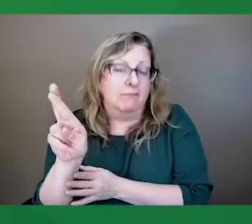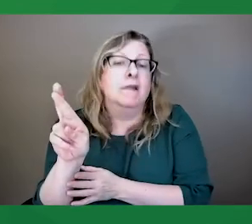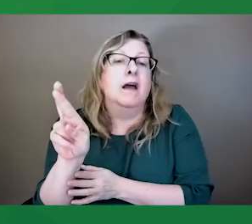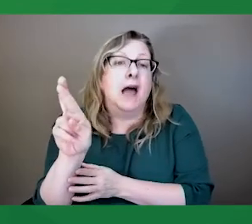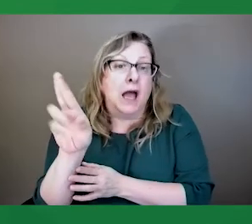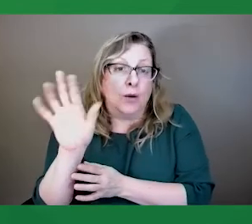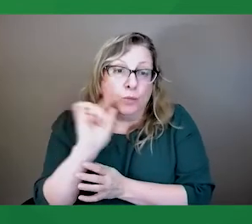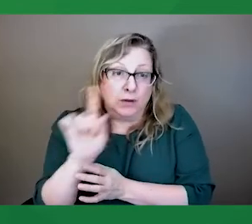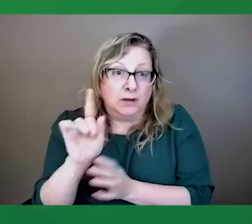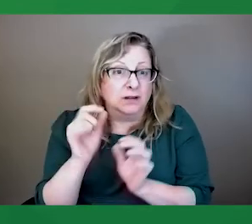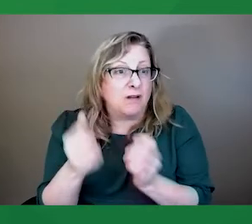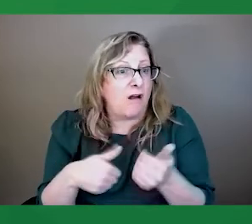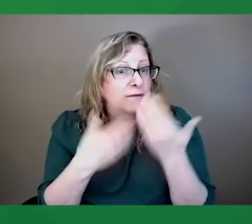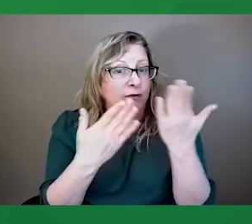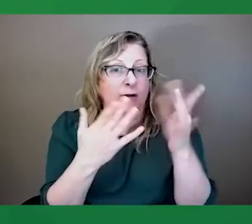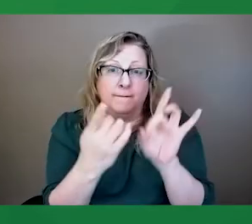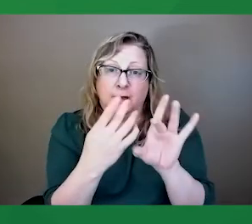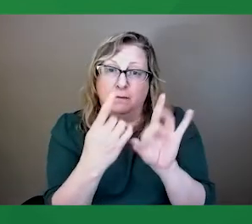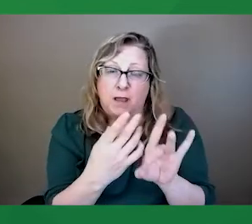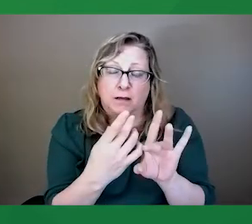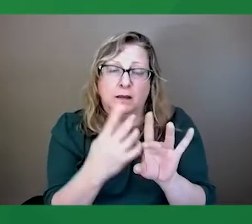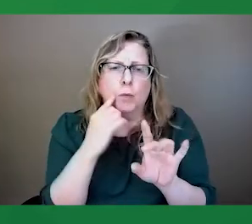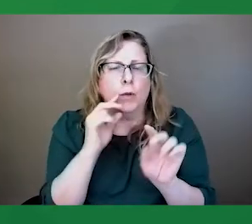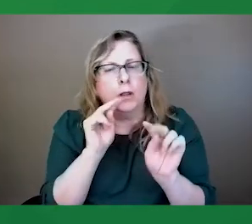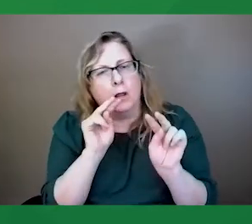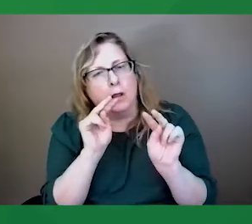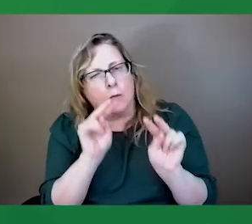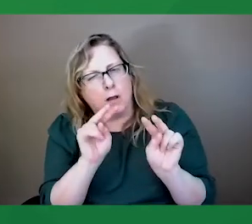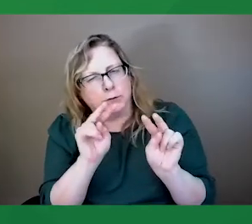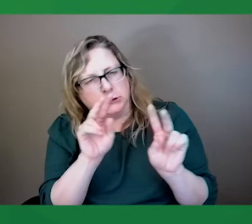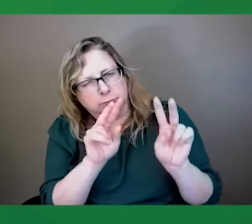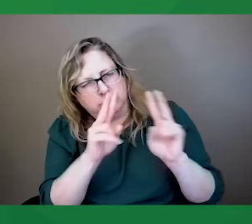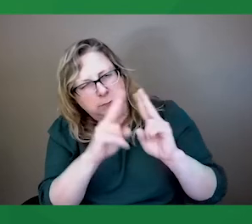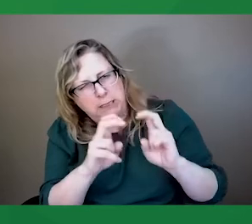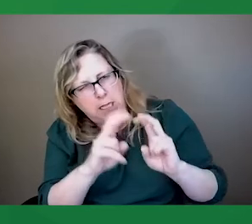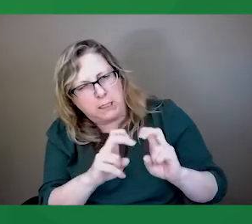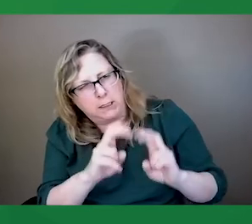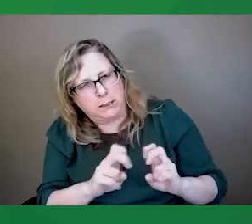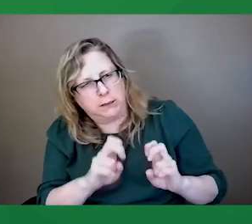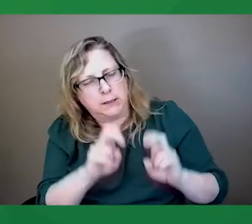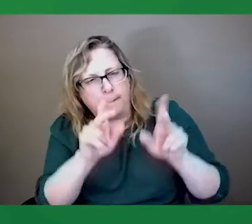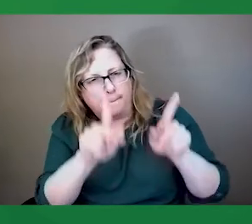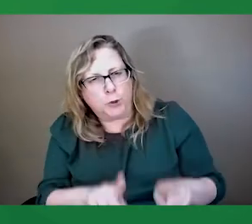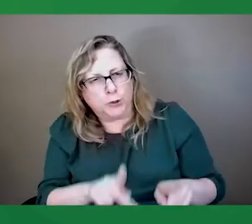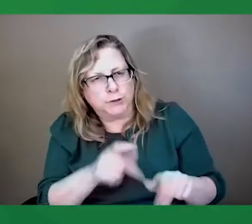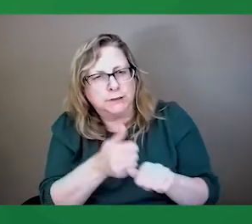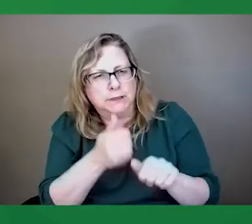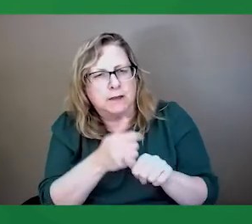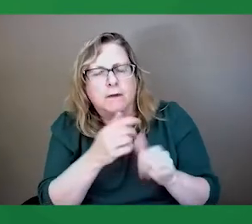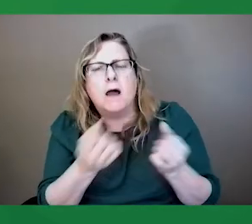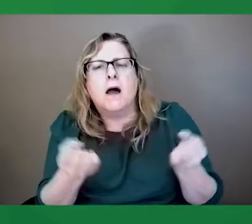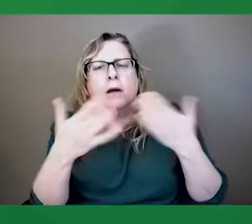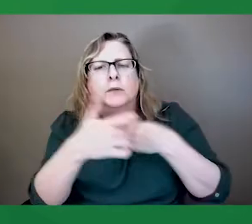It tracks users' body posture such as the amount of leaning, eye contact engagement